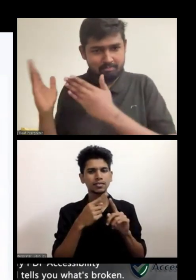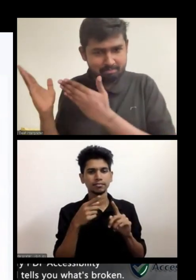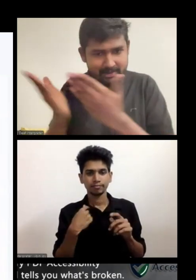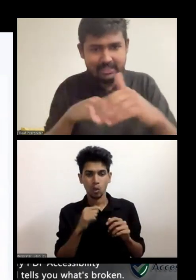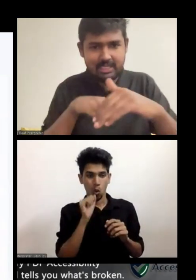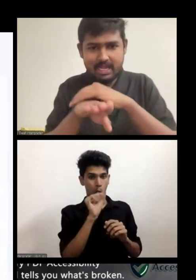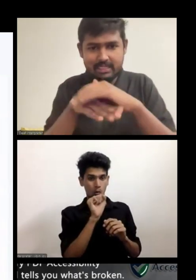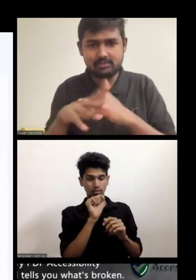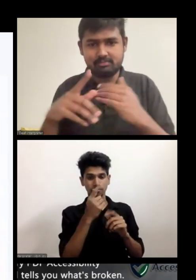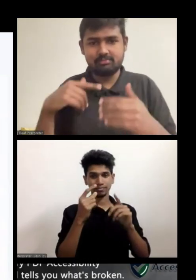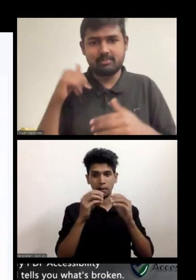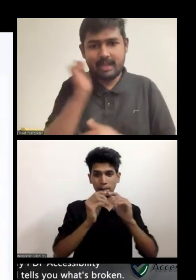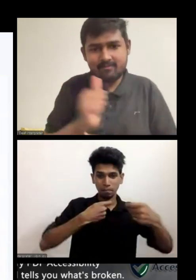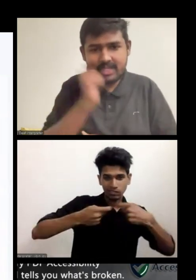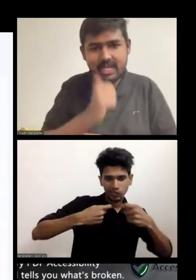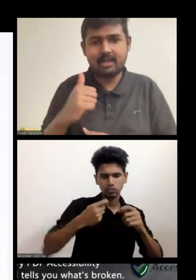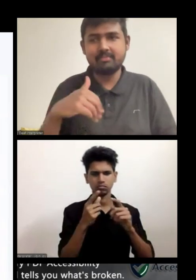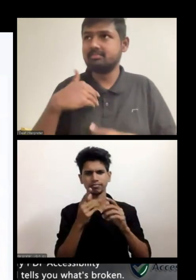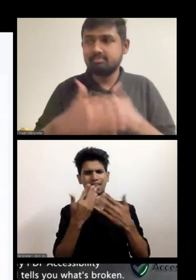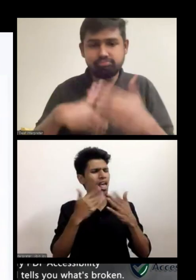you are doing that should be in an accessible format.